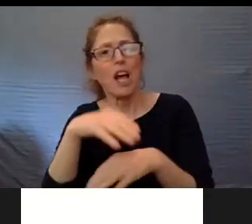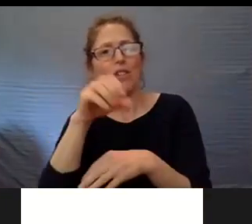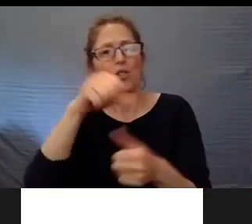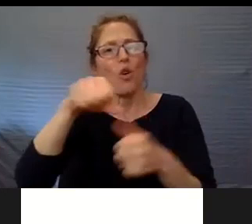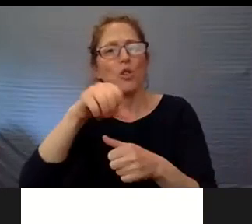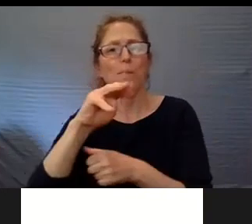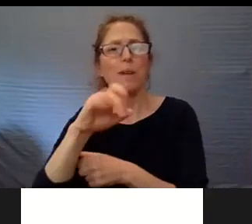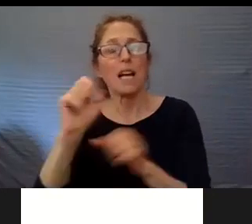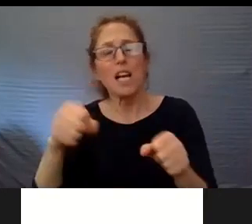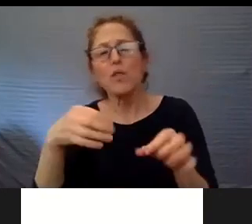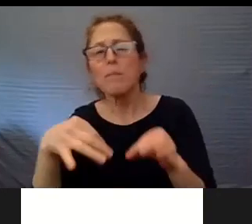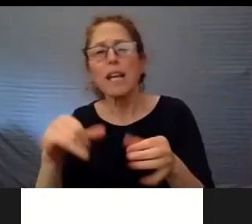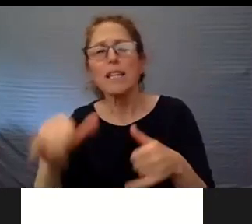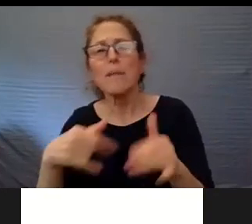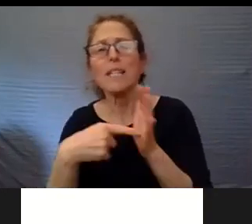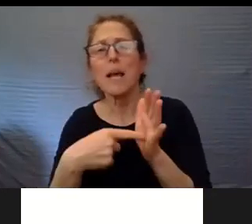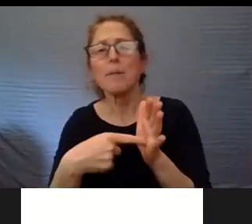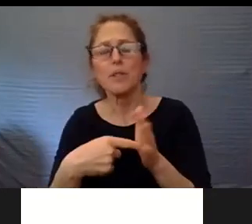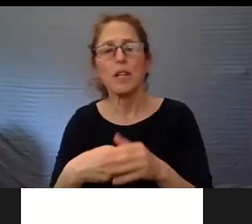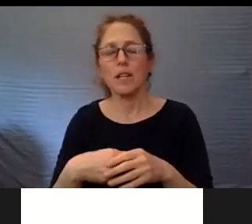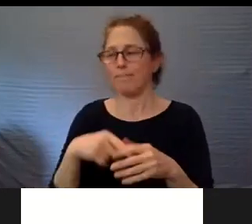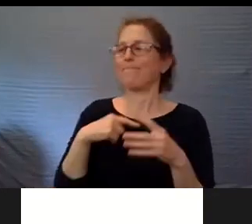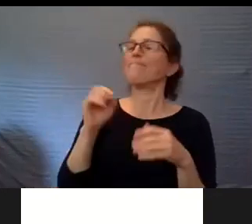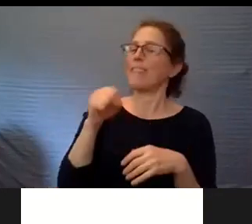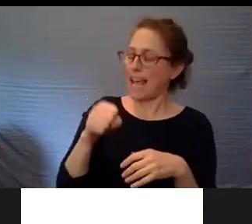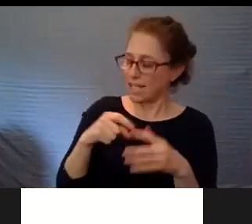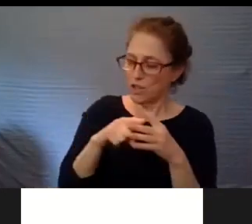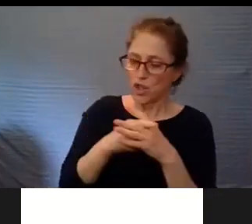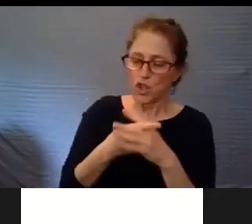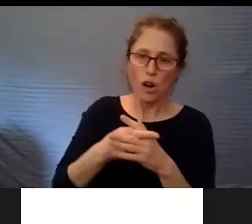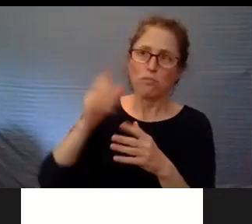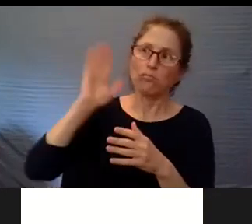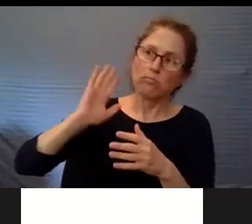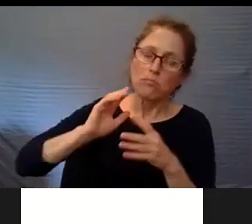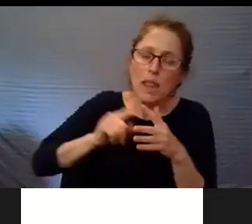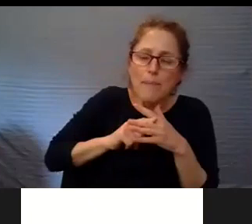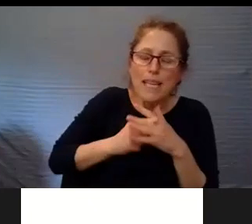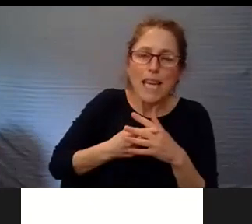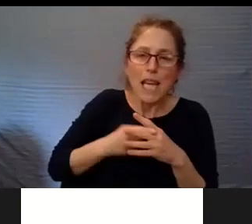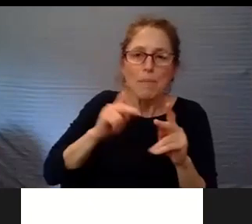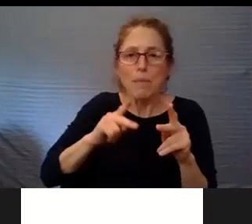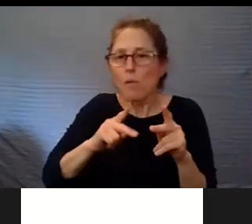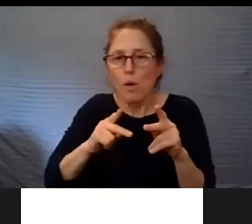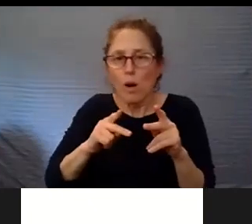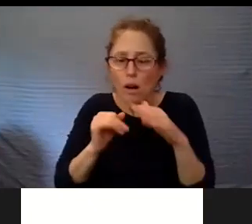Yes, it started early on when people were being quarantined or self distancing or isolating,